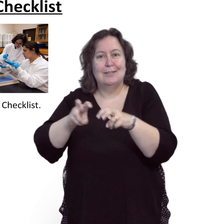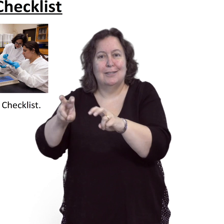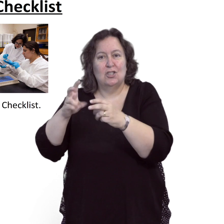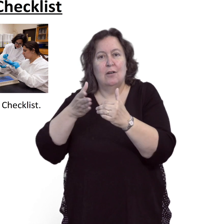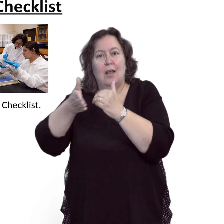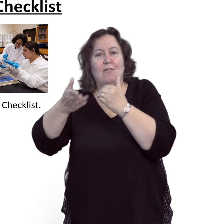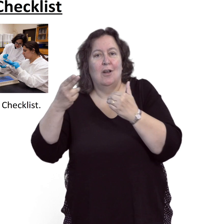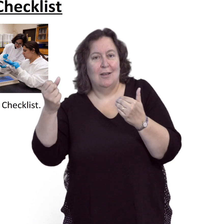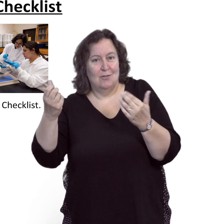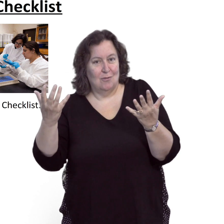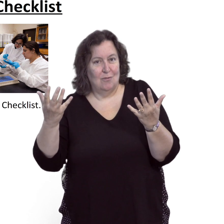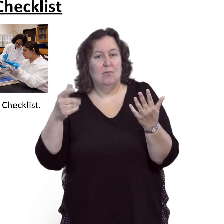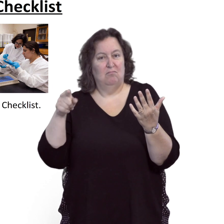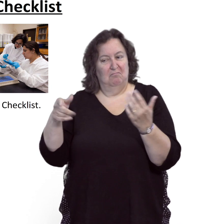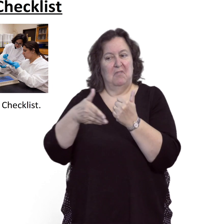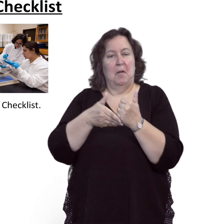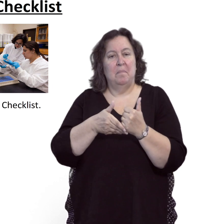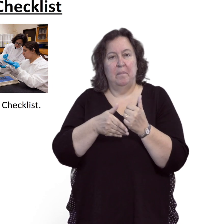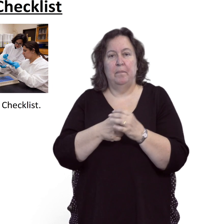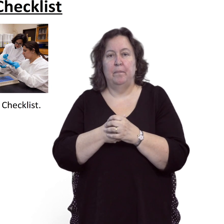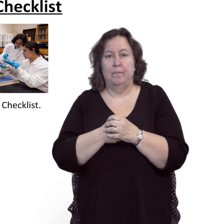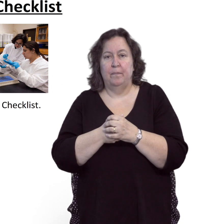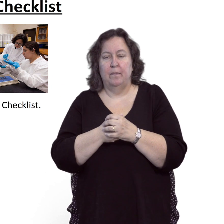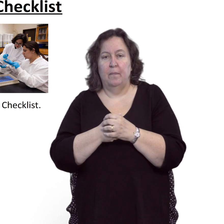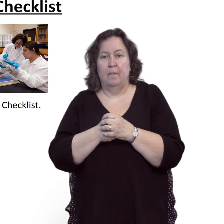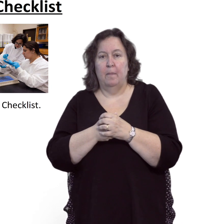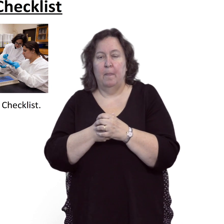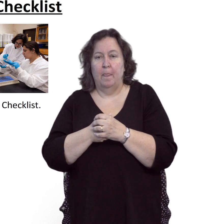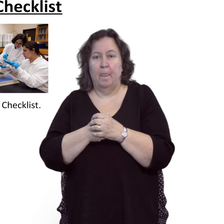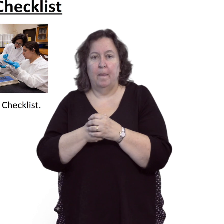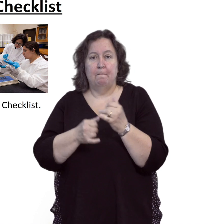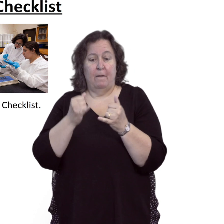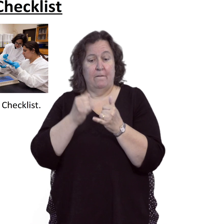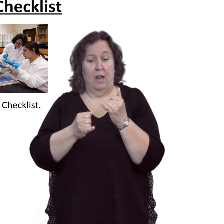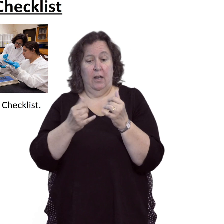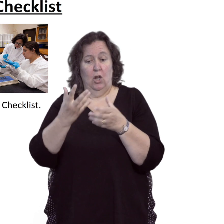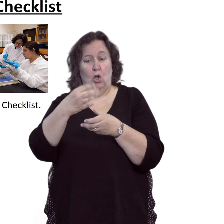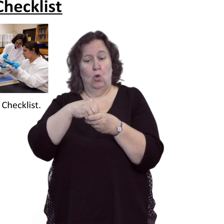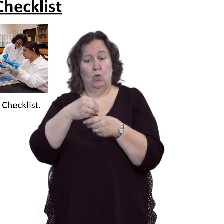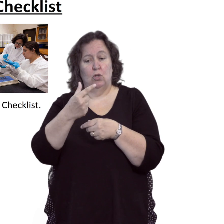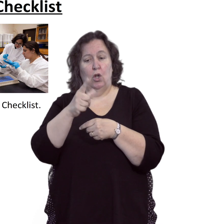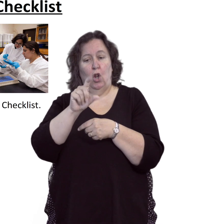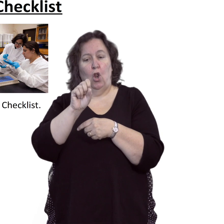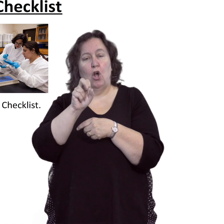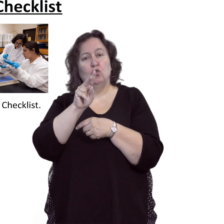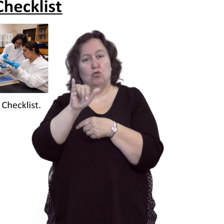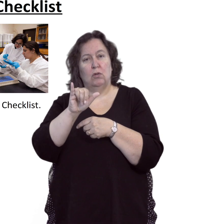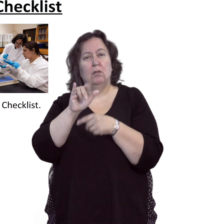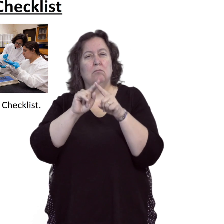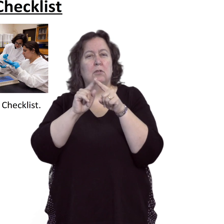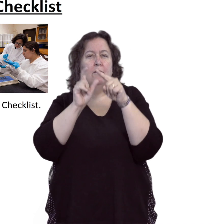The final appendix includes a glossary of terms. The authors of the “Discussion Guide: